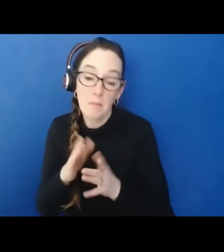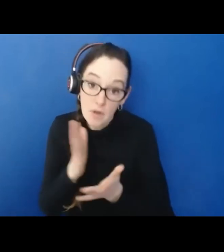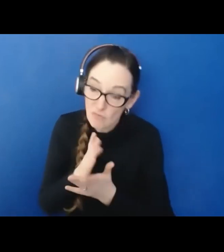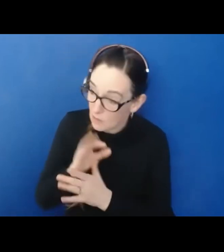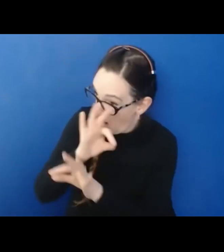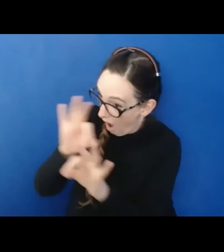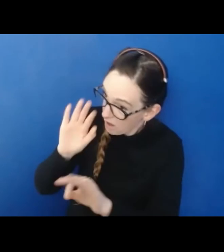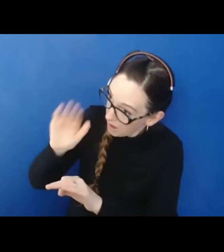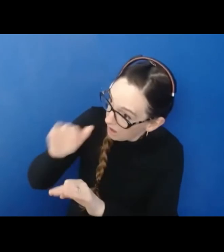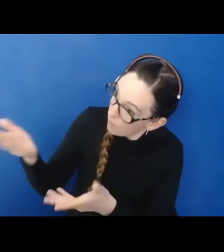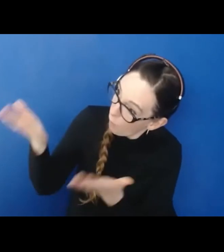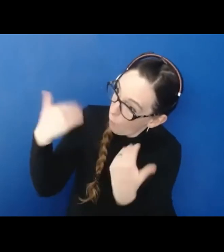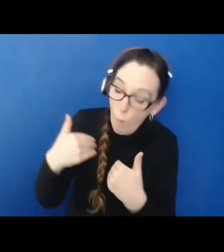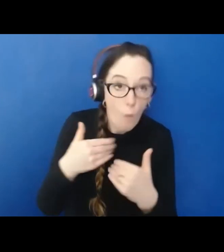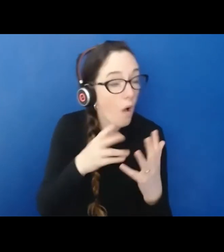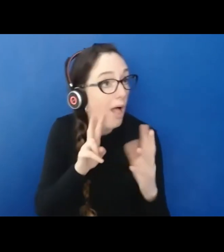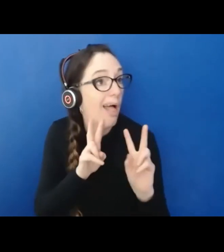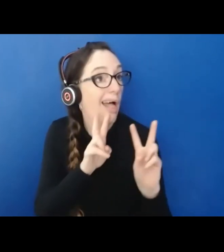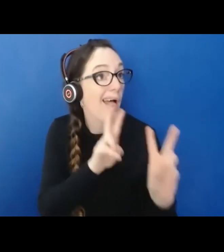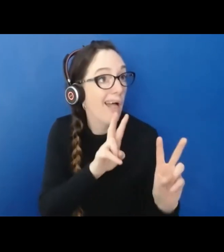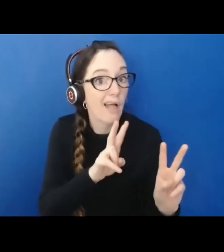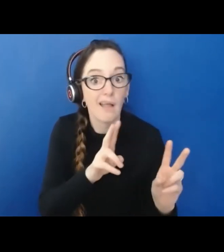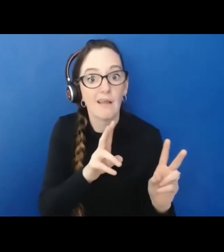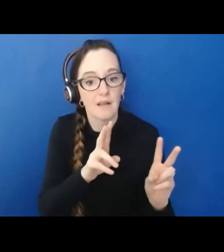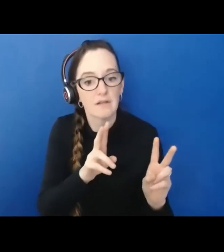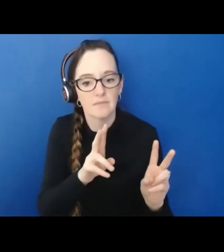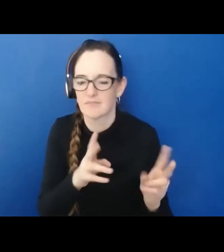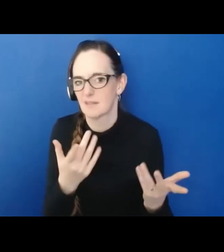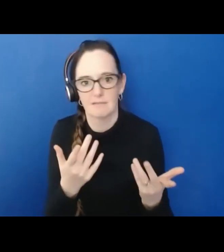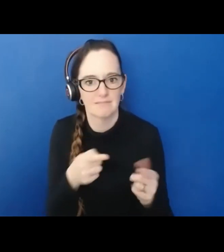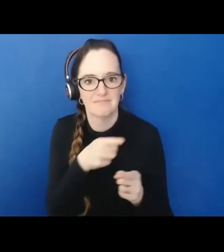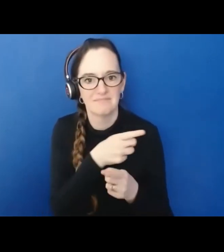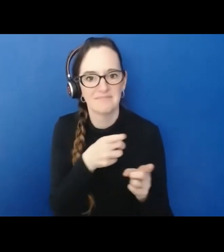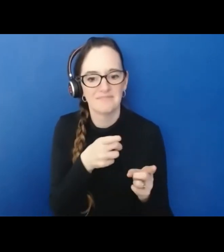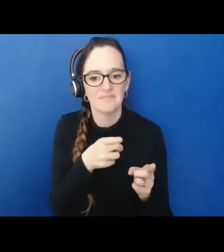They go from the video game to virtual reality presentation that runs on Twitch and